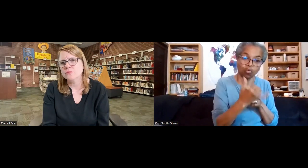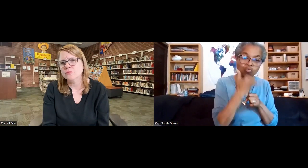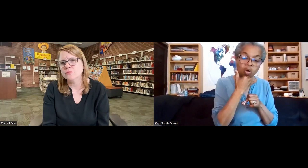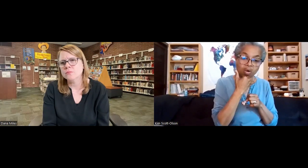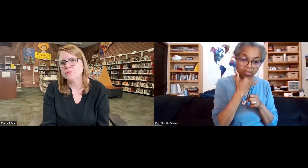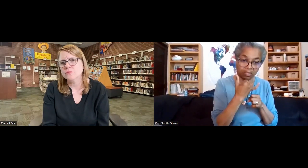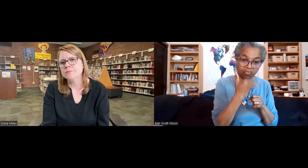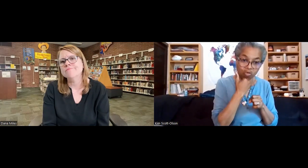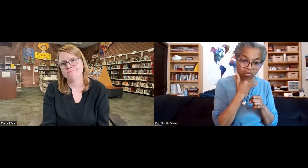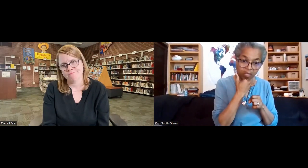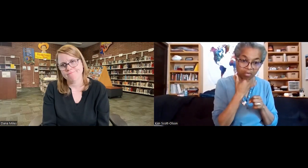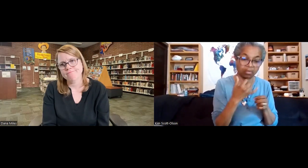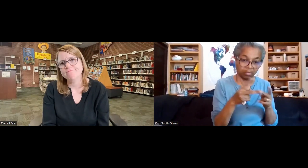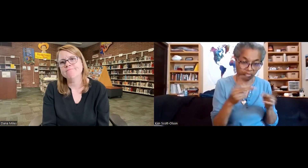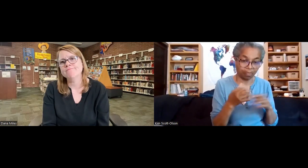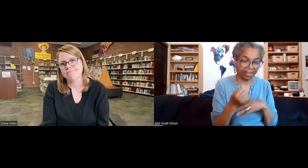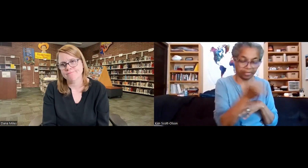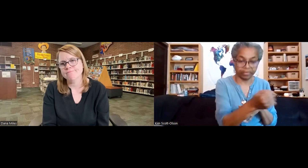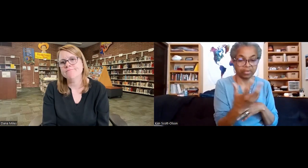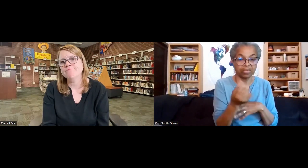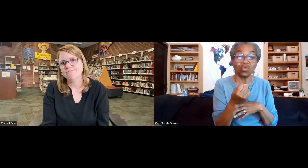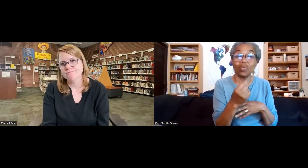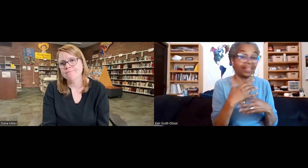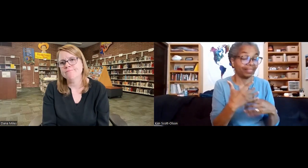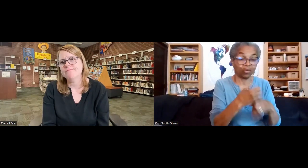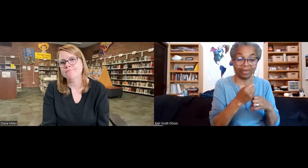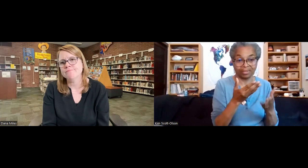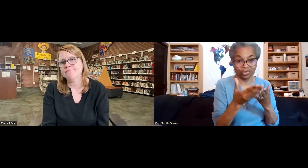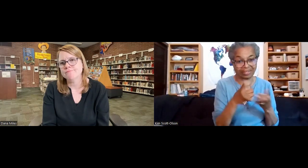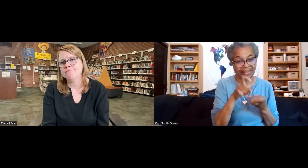who have been placed in special ed incorrectly.